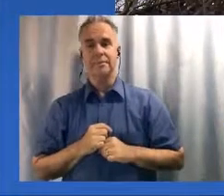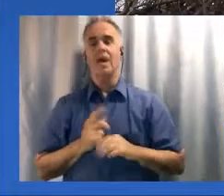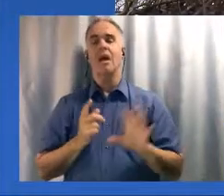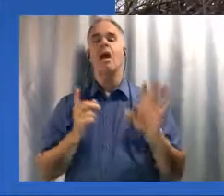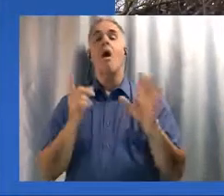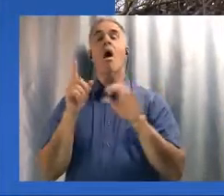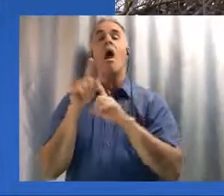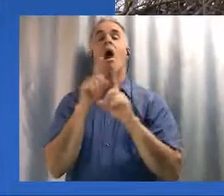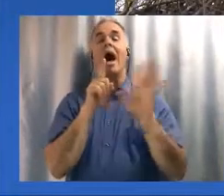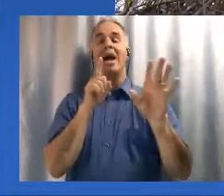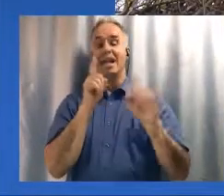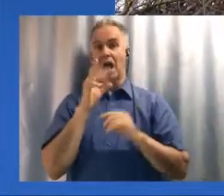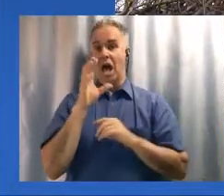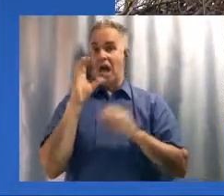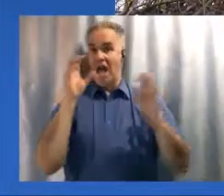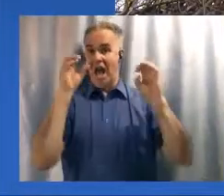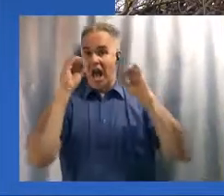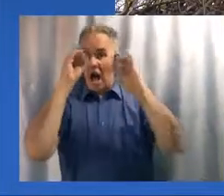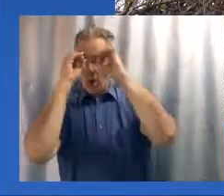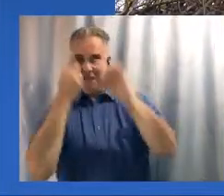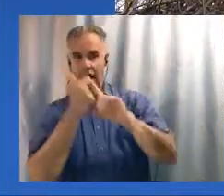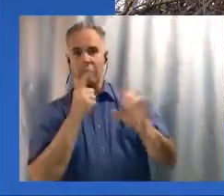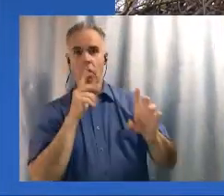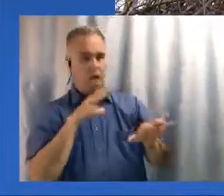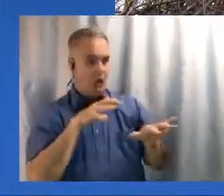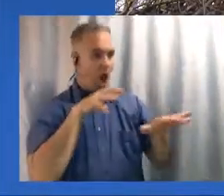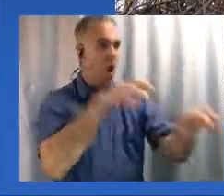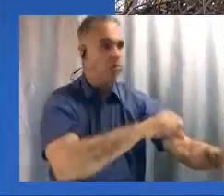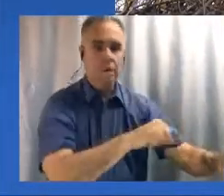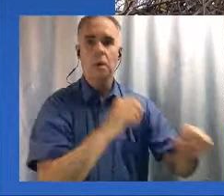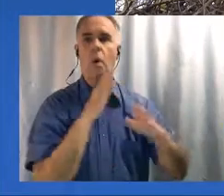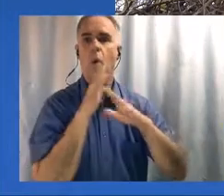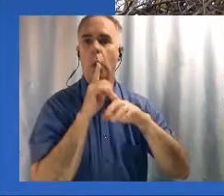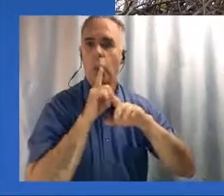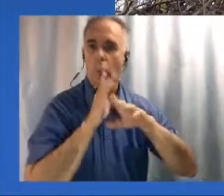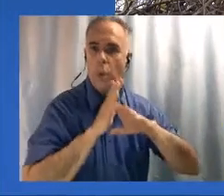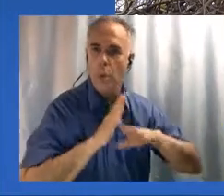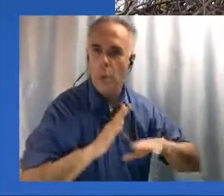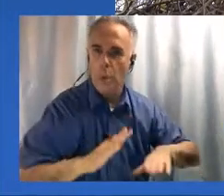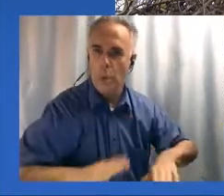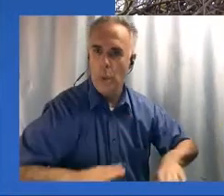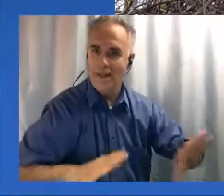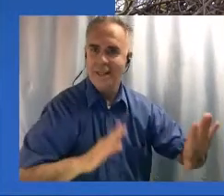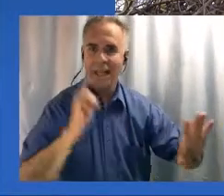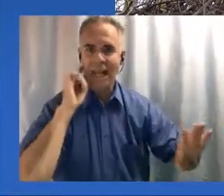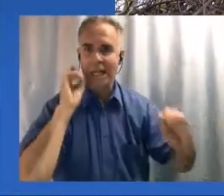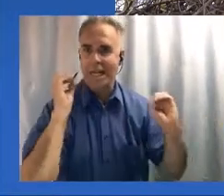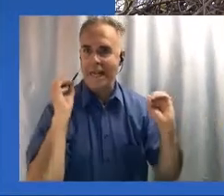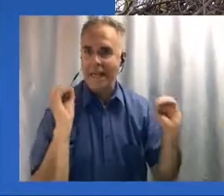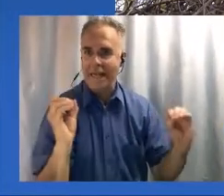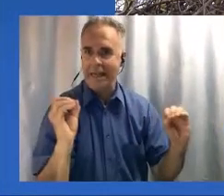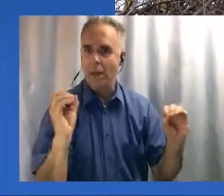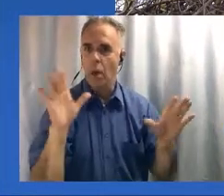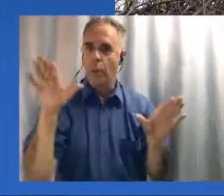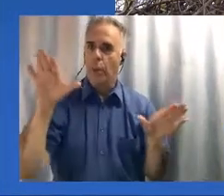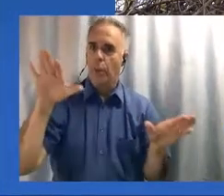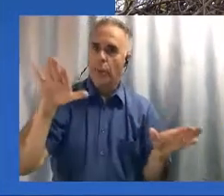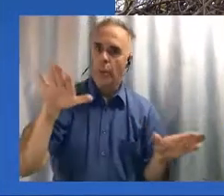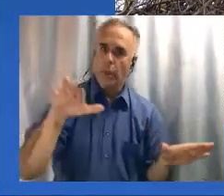An owl attacks its prey silently. When flying, it can move its wings without making a sound.